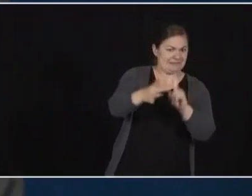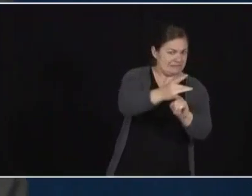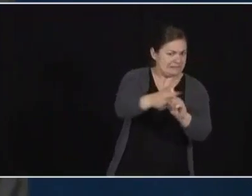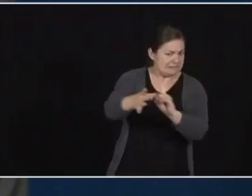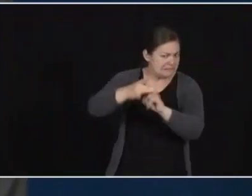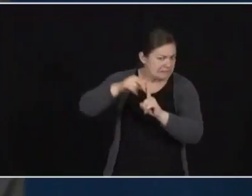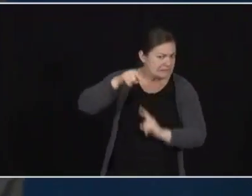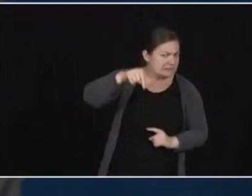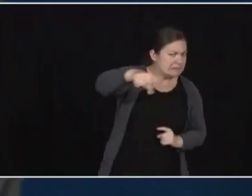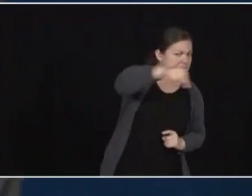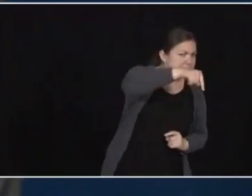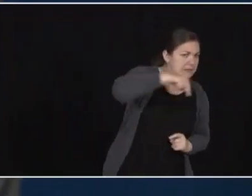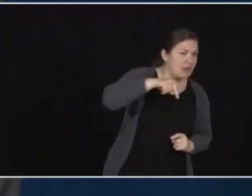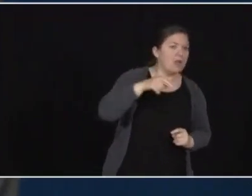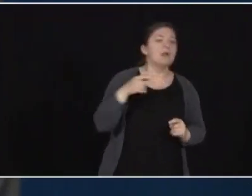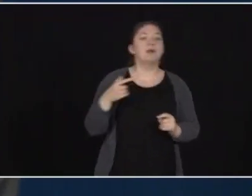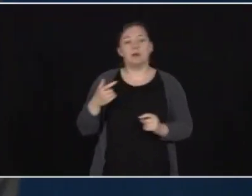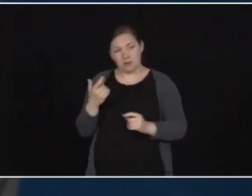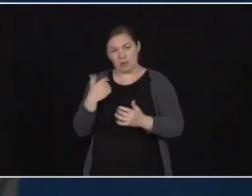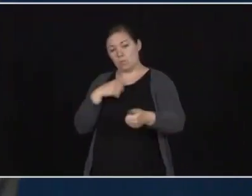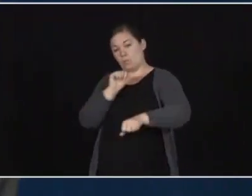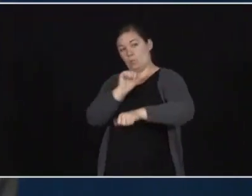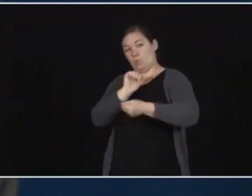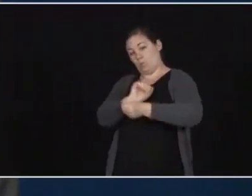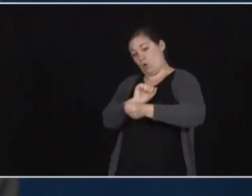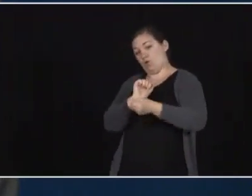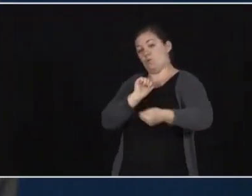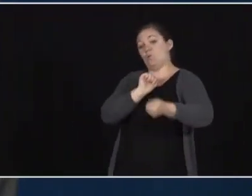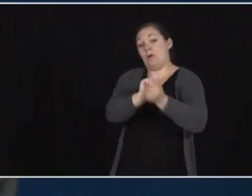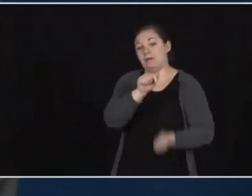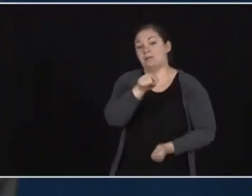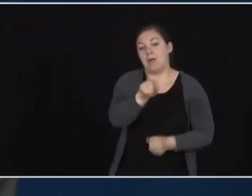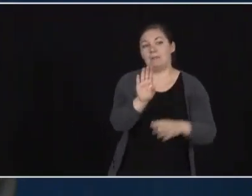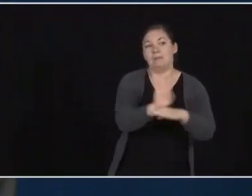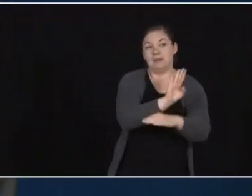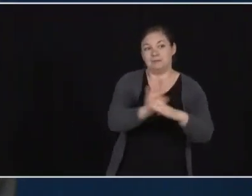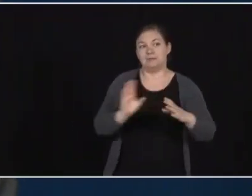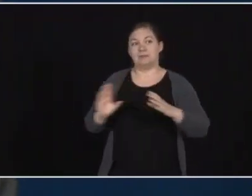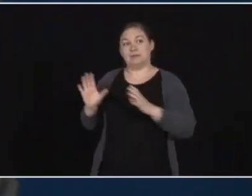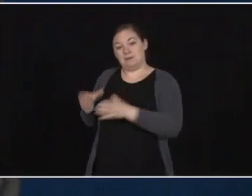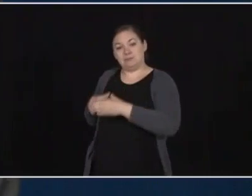So the concern is is a place of business where there may be some increased concern about COVID activity.